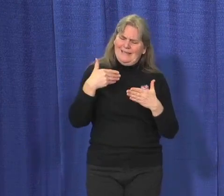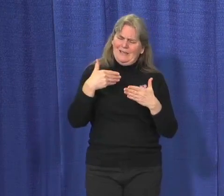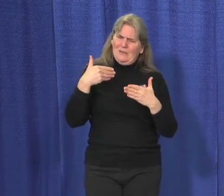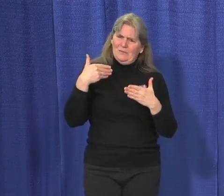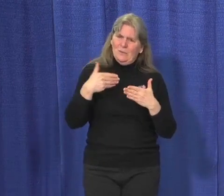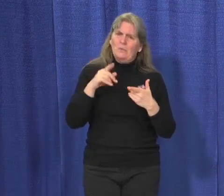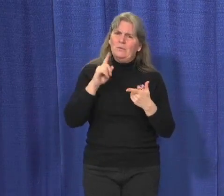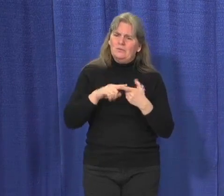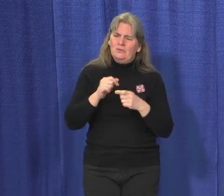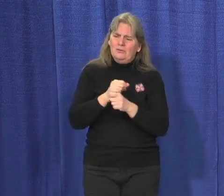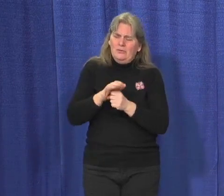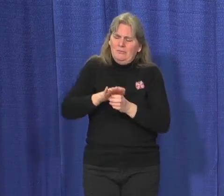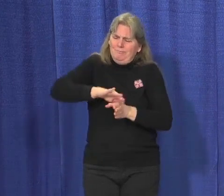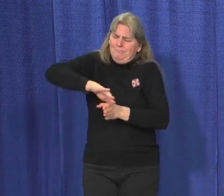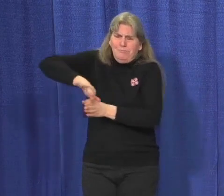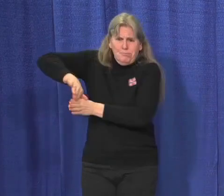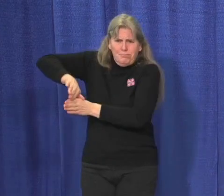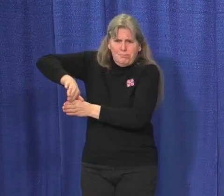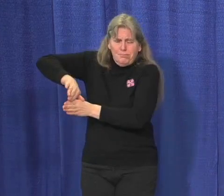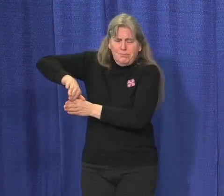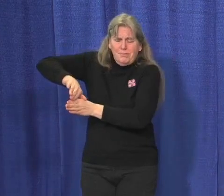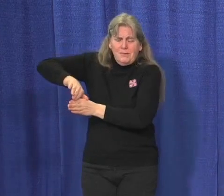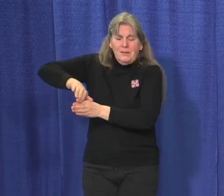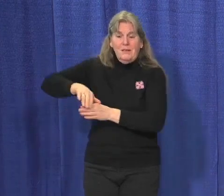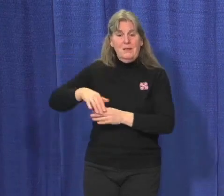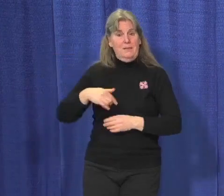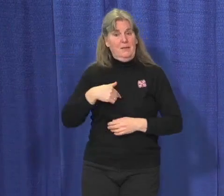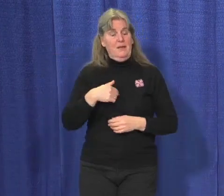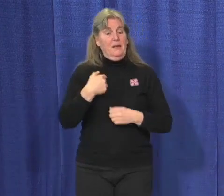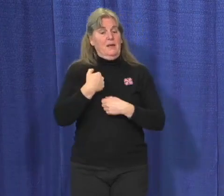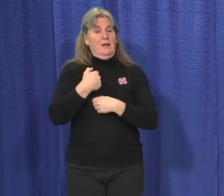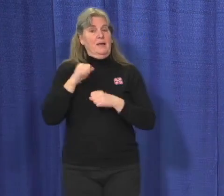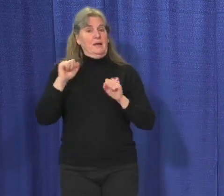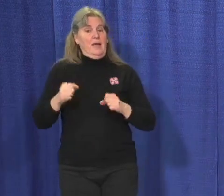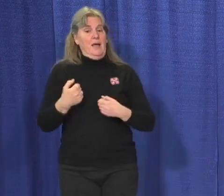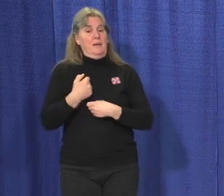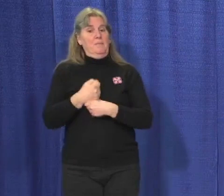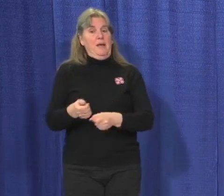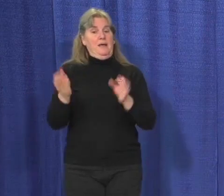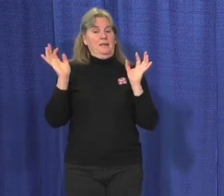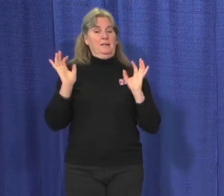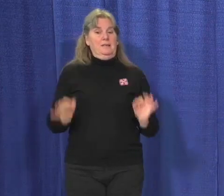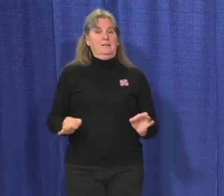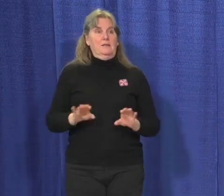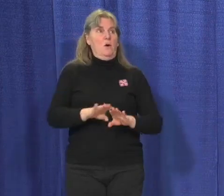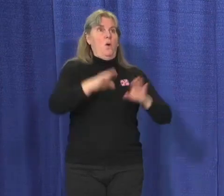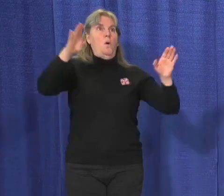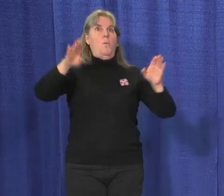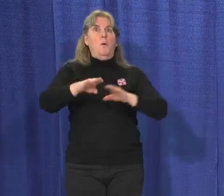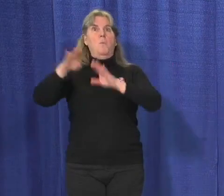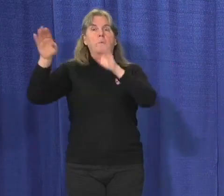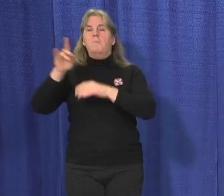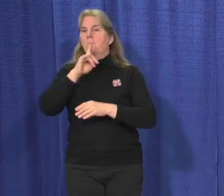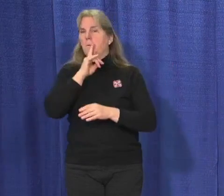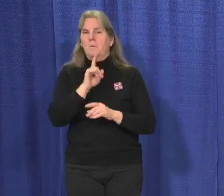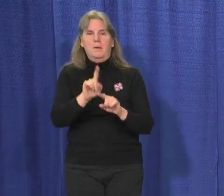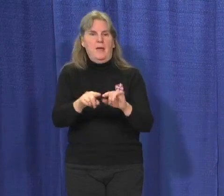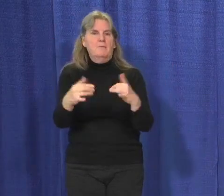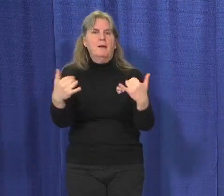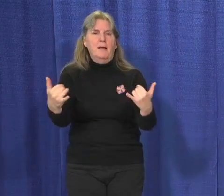this. I'm not in a position to announce dates over lifting restrictions but this is the